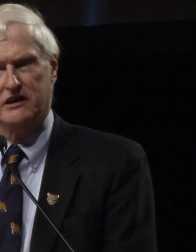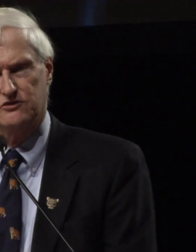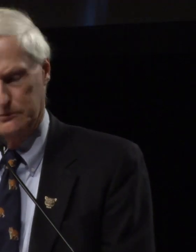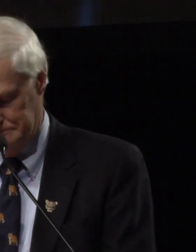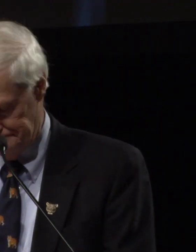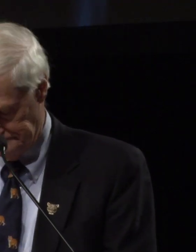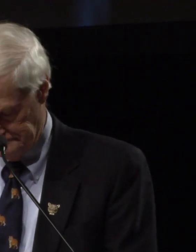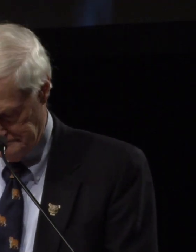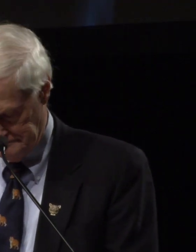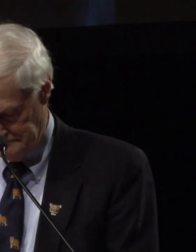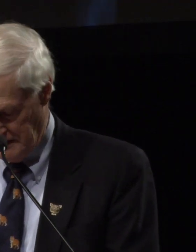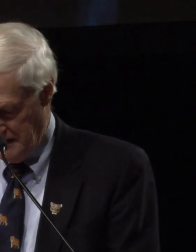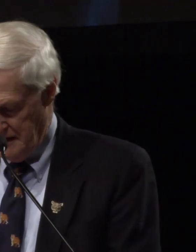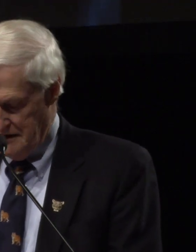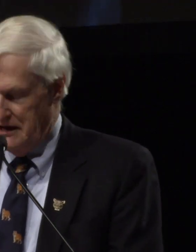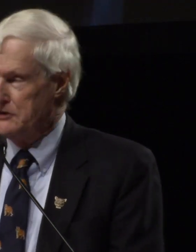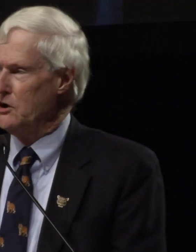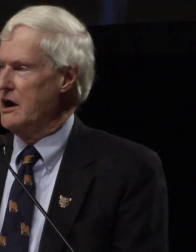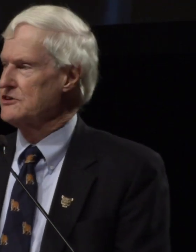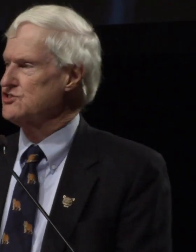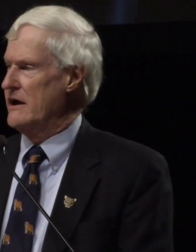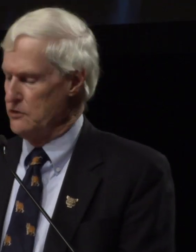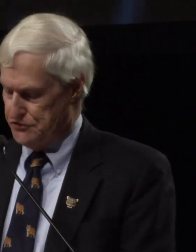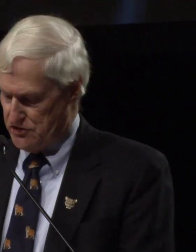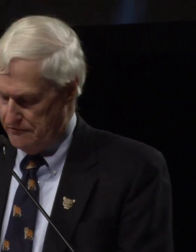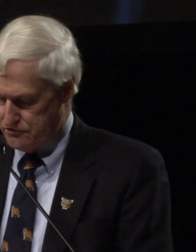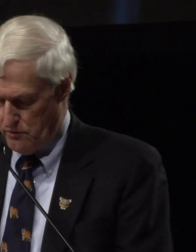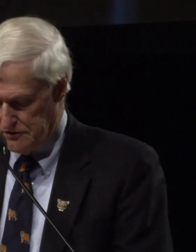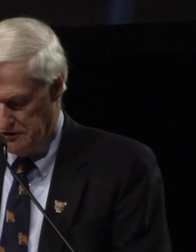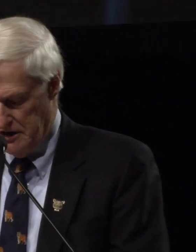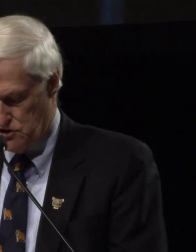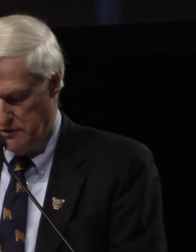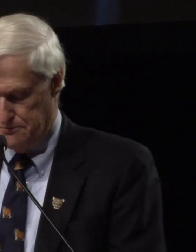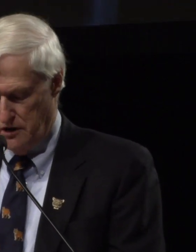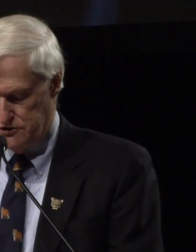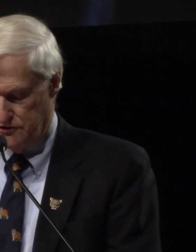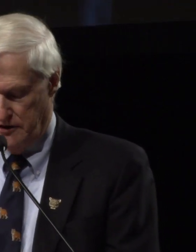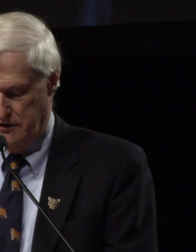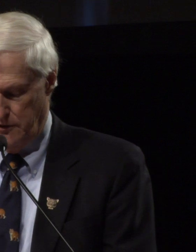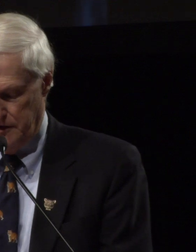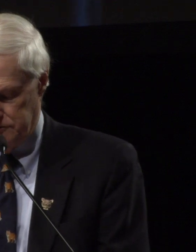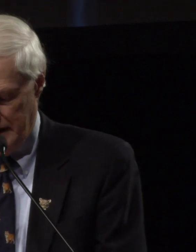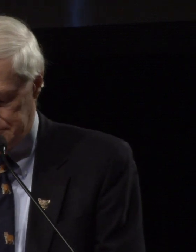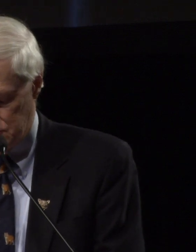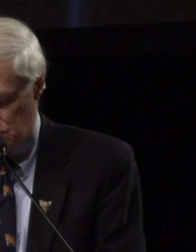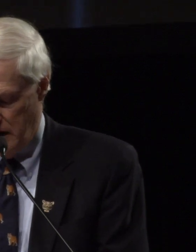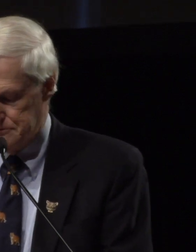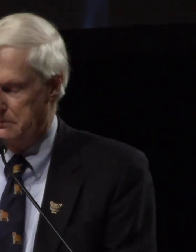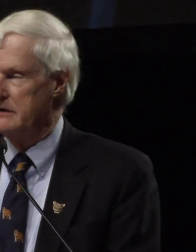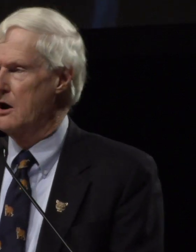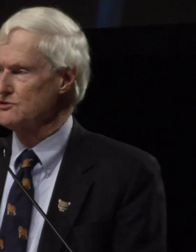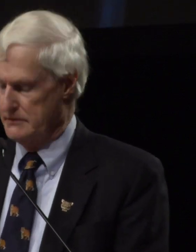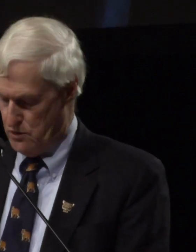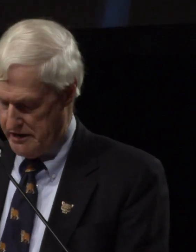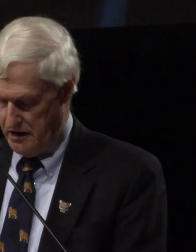INTO, AND HE TOOK ON SEVERAL SELF-DIRECTED ENGINEERING PROJECTS IN OUR VARIOUS LABS AND SHOPS BY MOSTLY BREAKING OUR